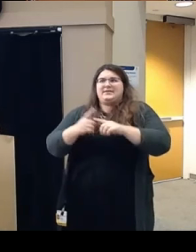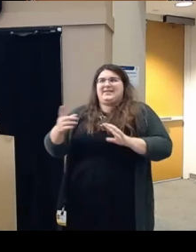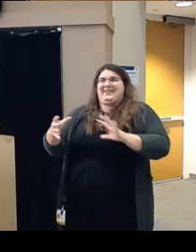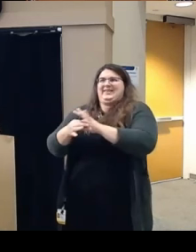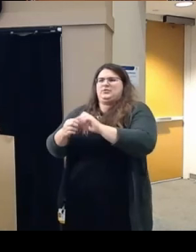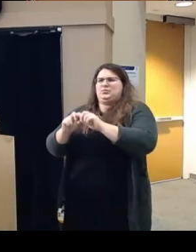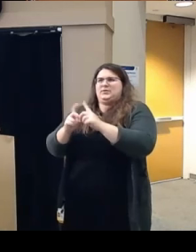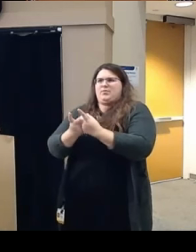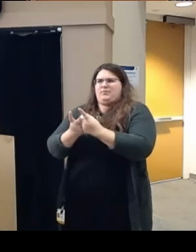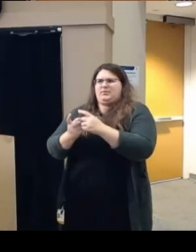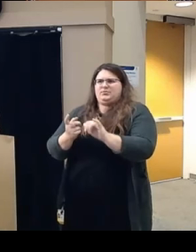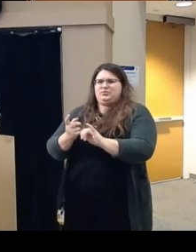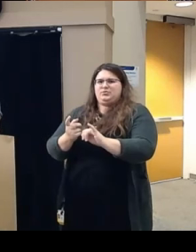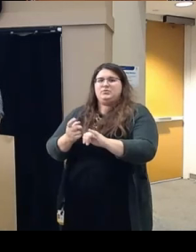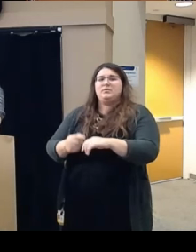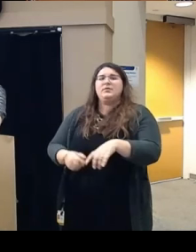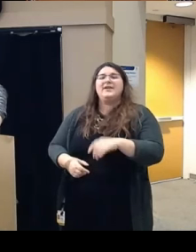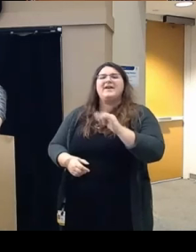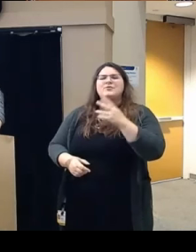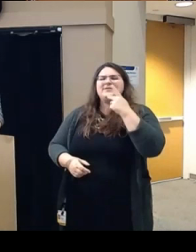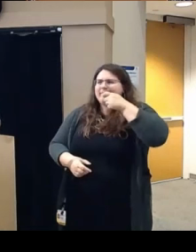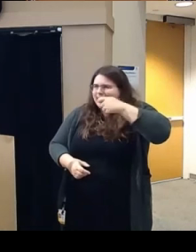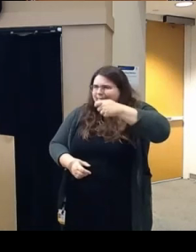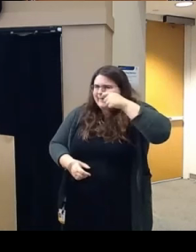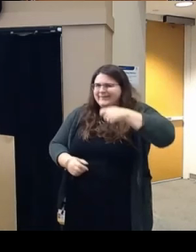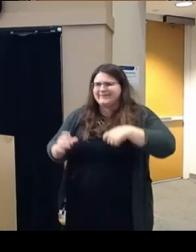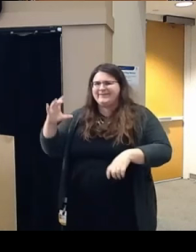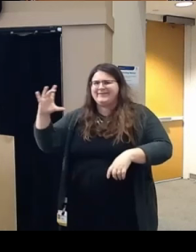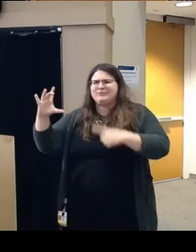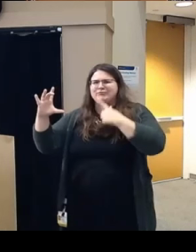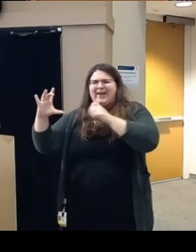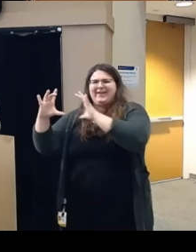glass you can see the bottom which links to the report that feeds the dashboard and that's where I